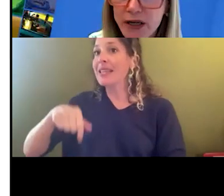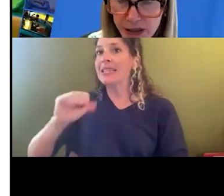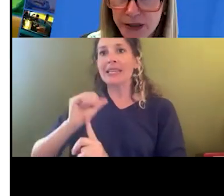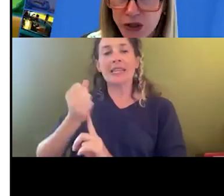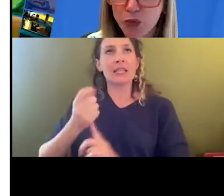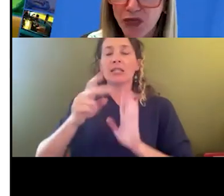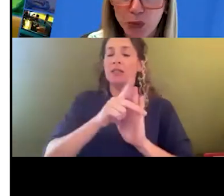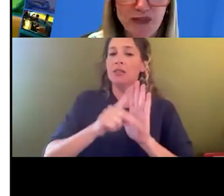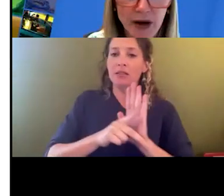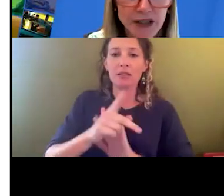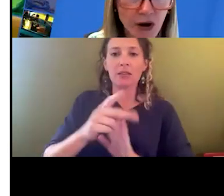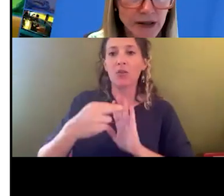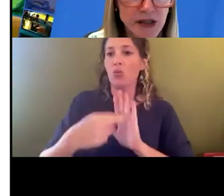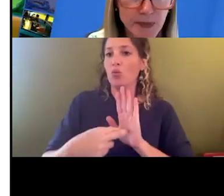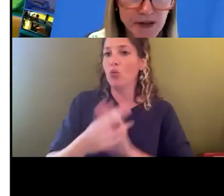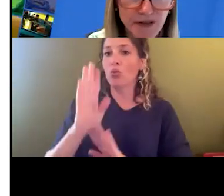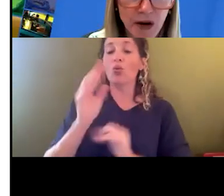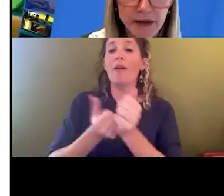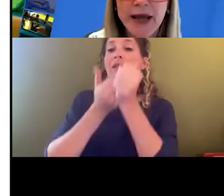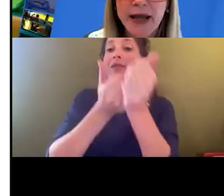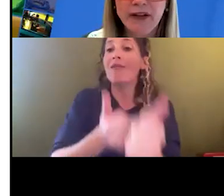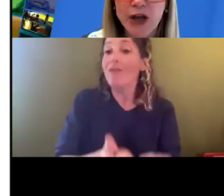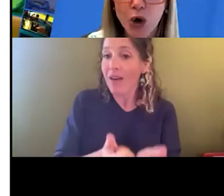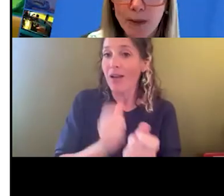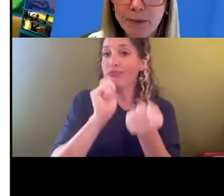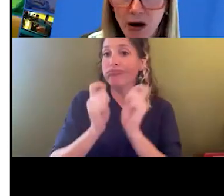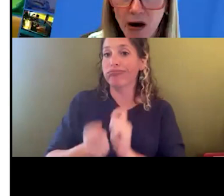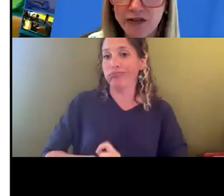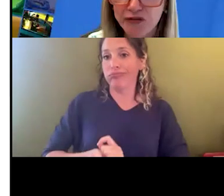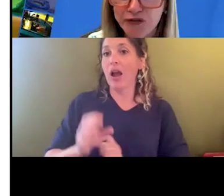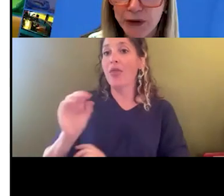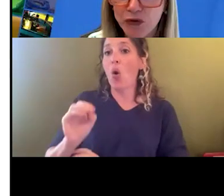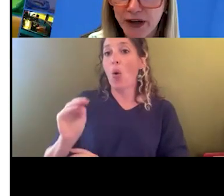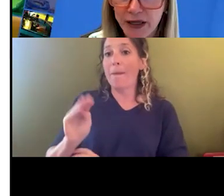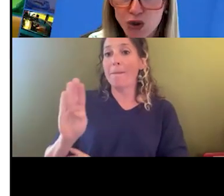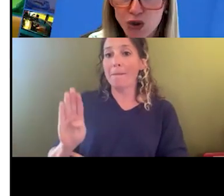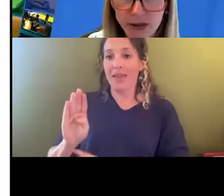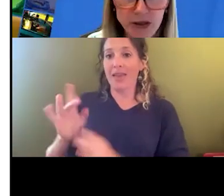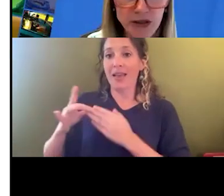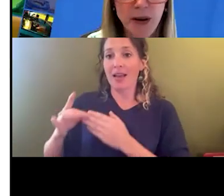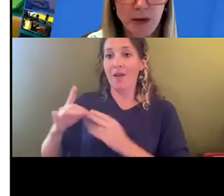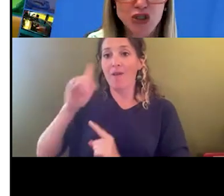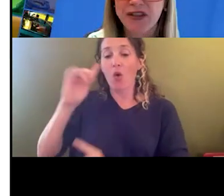consistent with the revised guidance specified in the OMB Guidance for Federal Financial Assistance published in